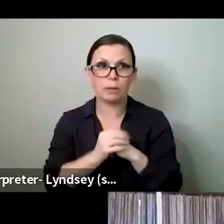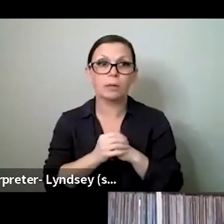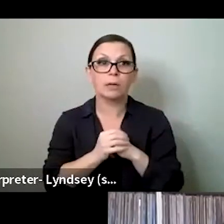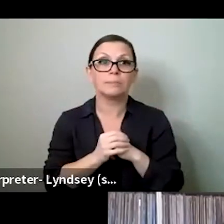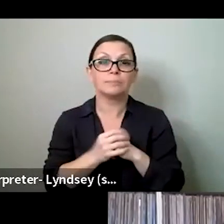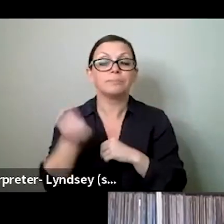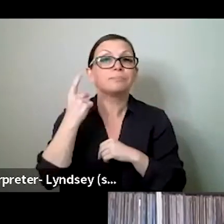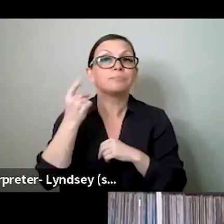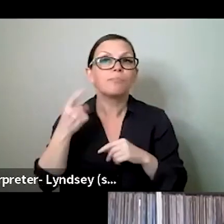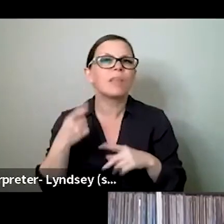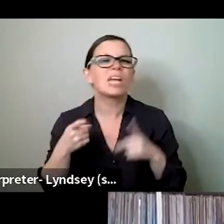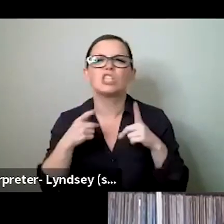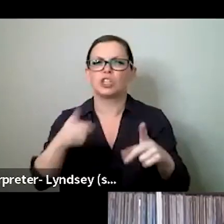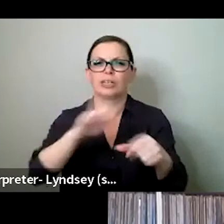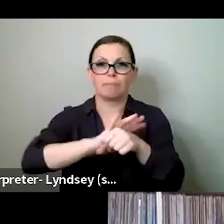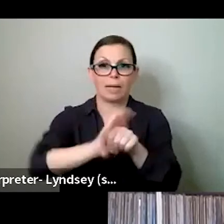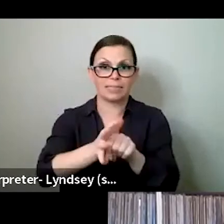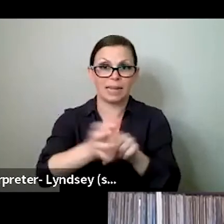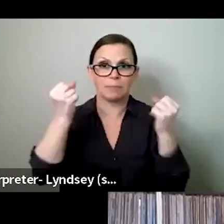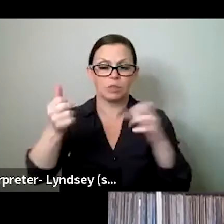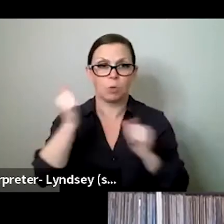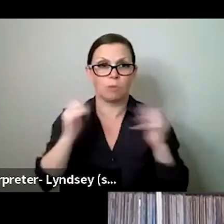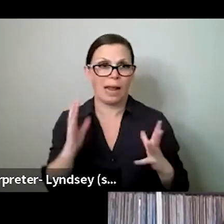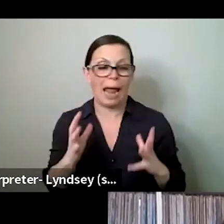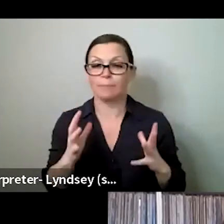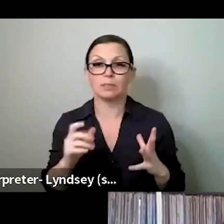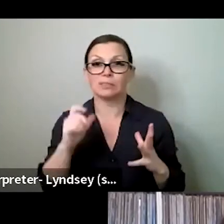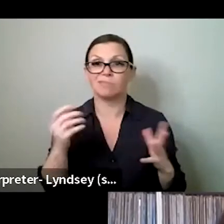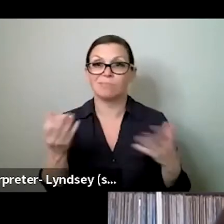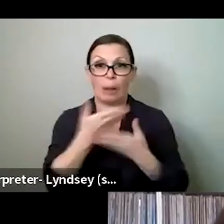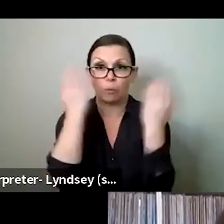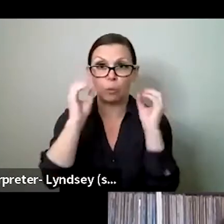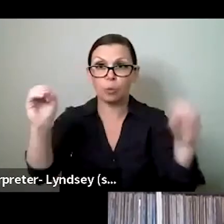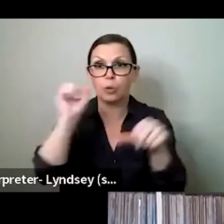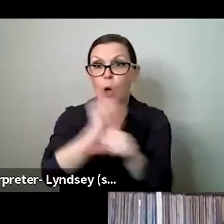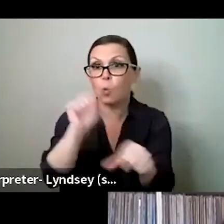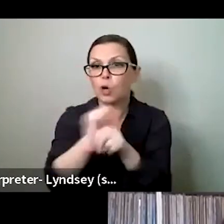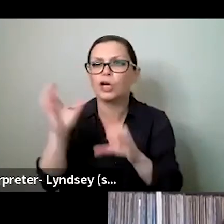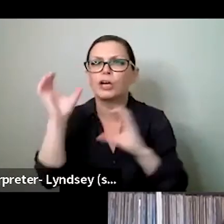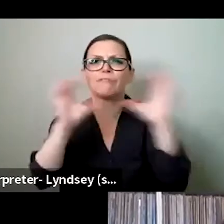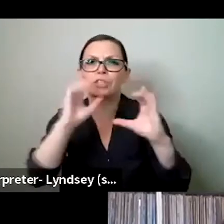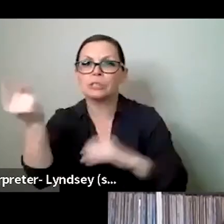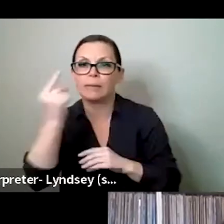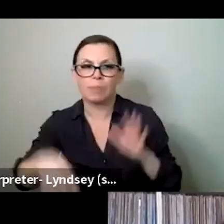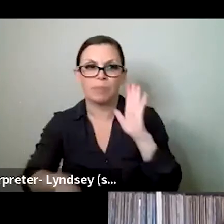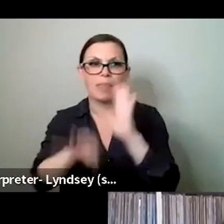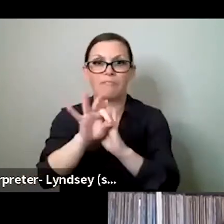so many actors were out of work and looking for something, and they found the foundation,